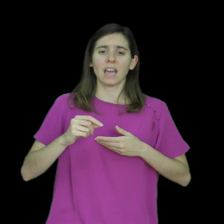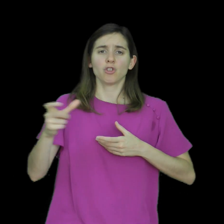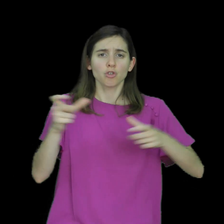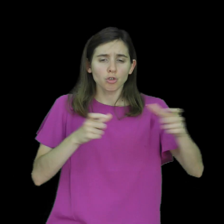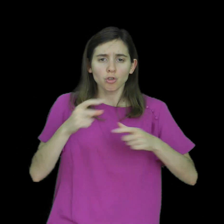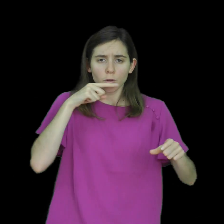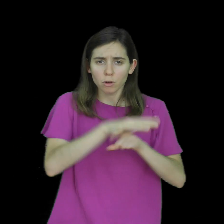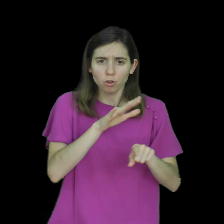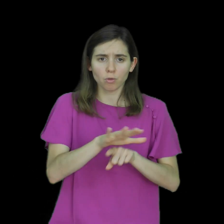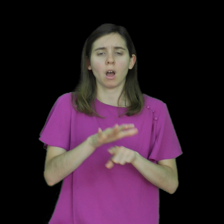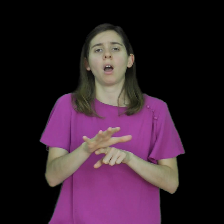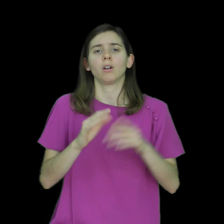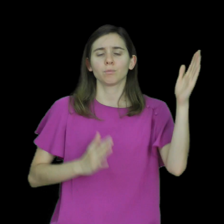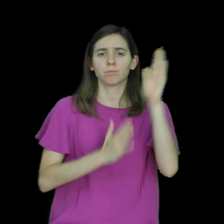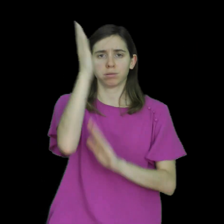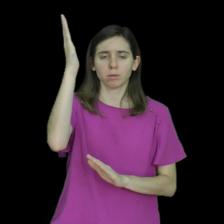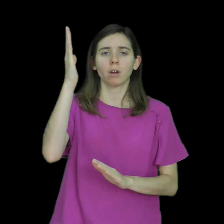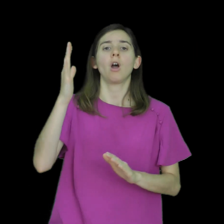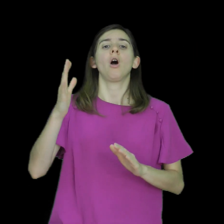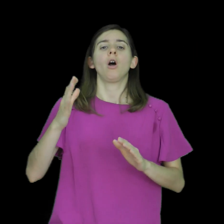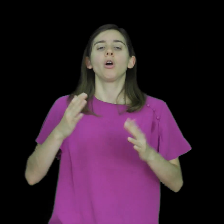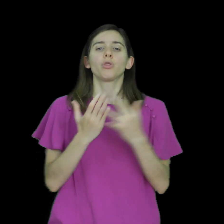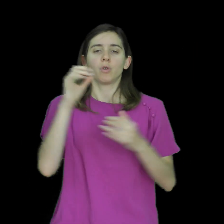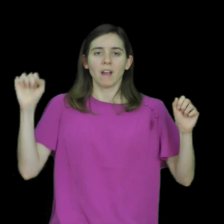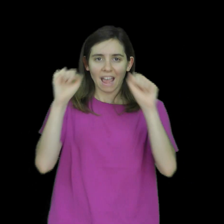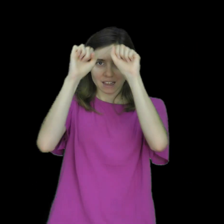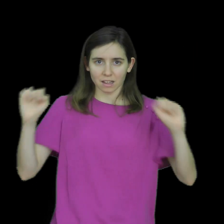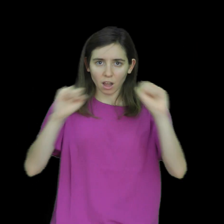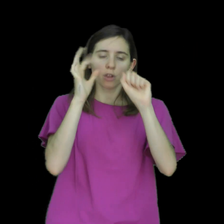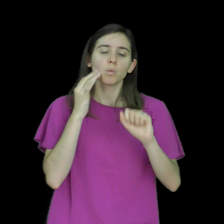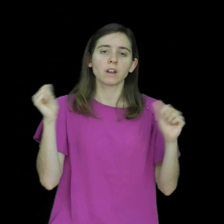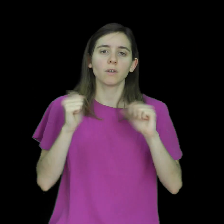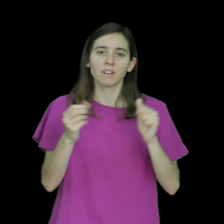after each meal, making your muscles eager to accept the glucose from the